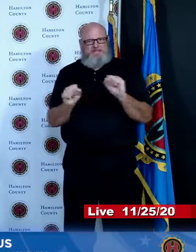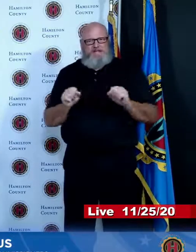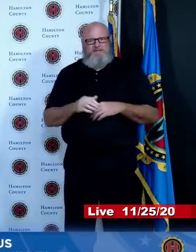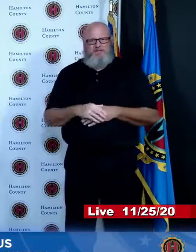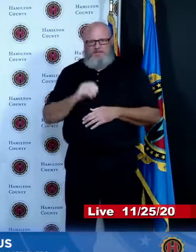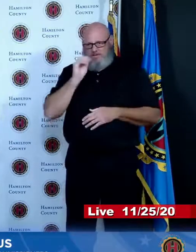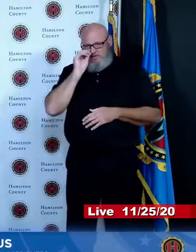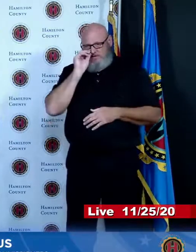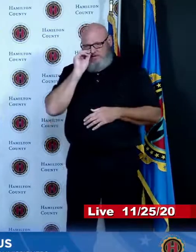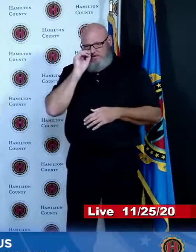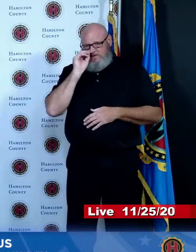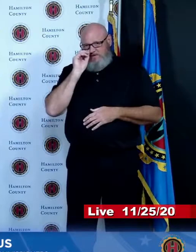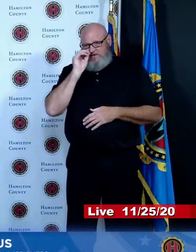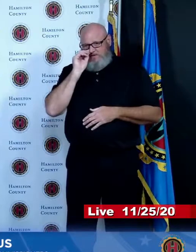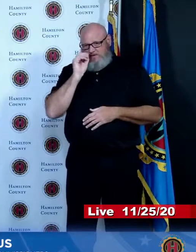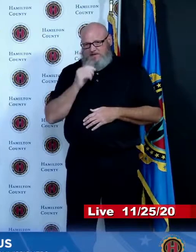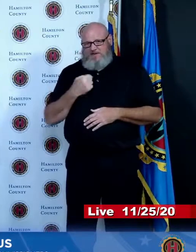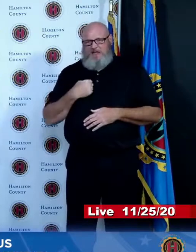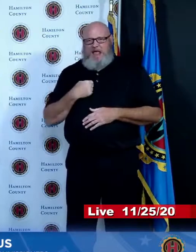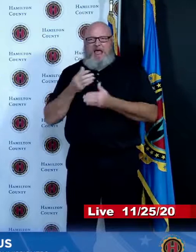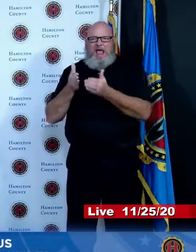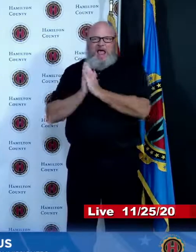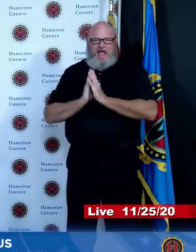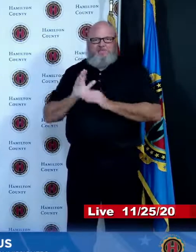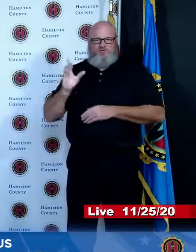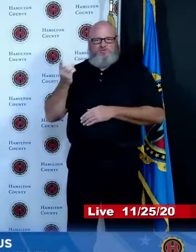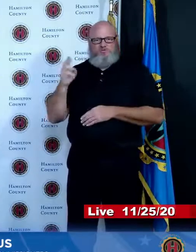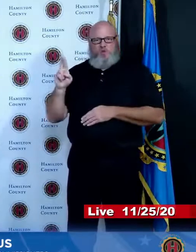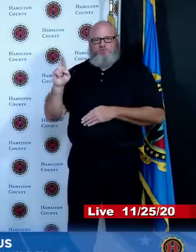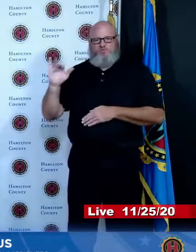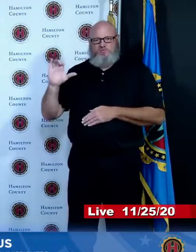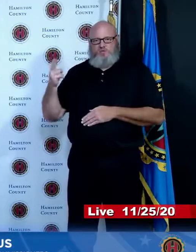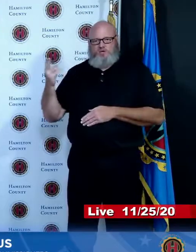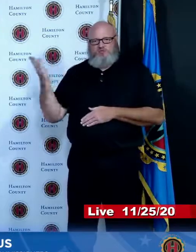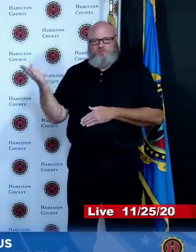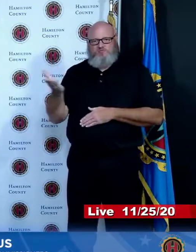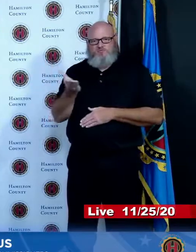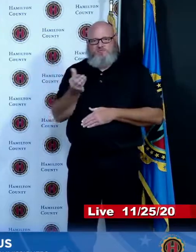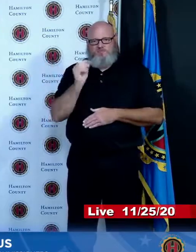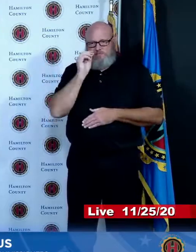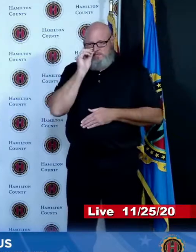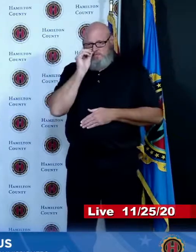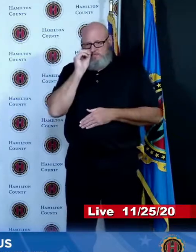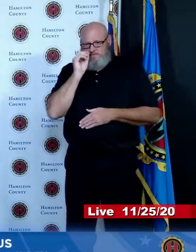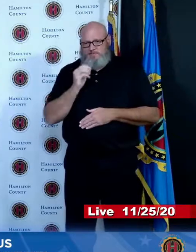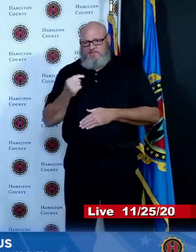to convey that message here to the broader community so that we all can remind ourselves